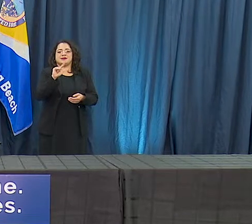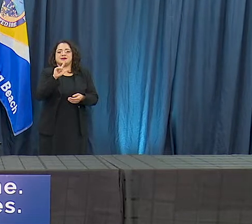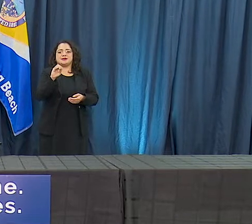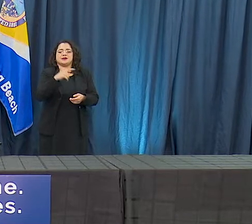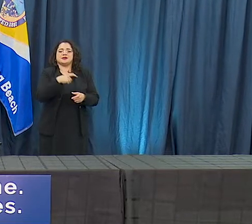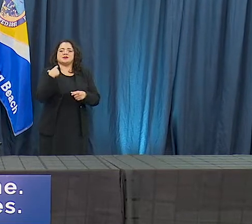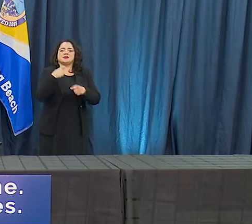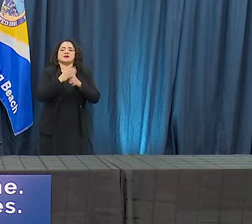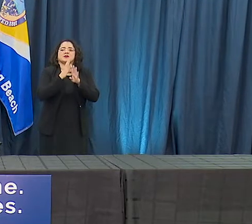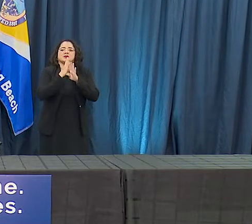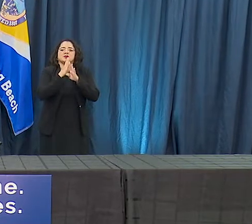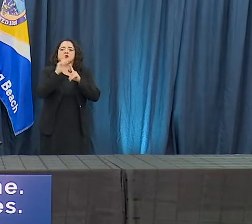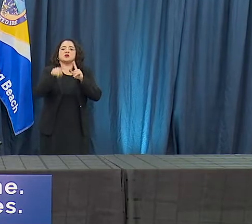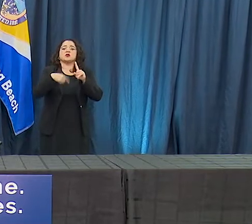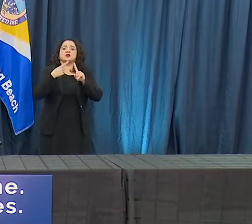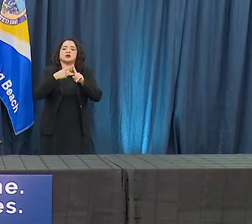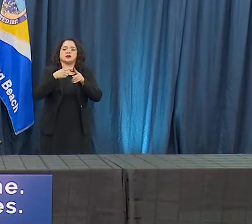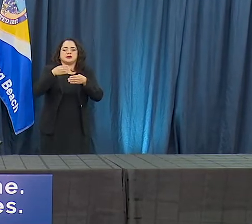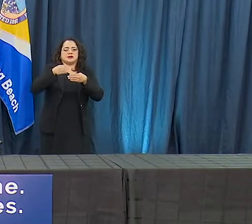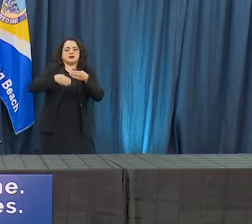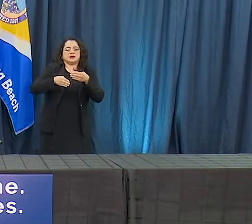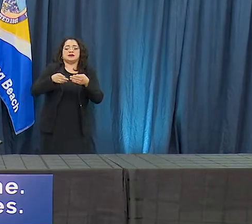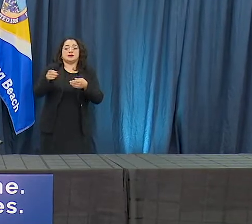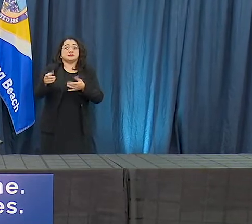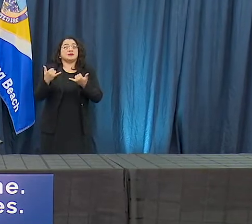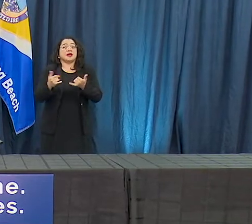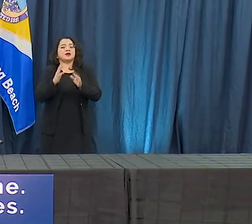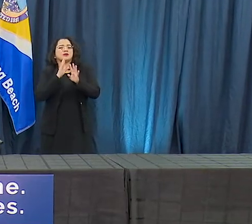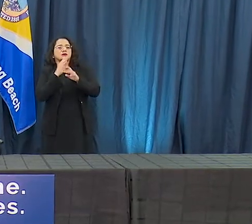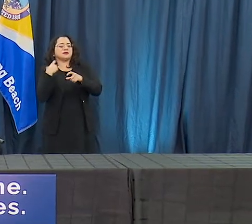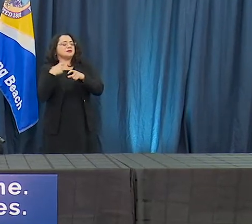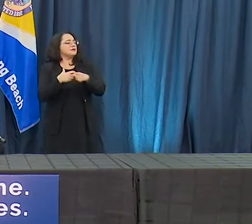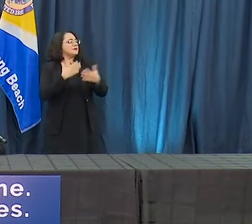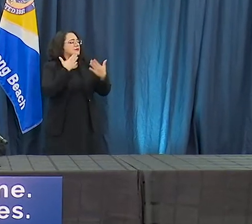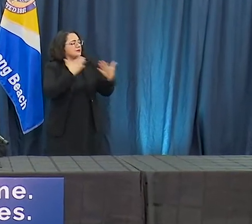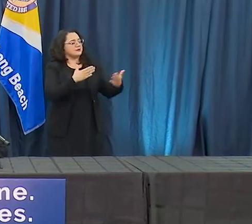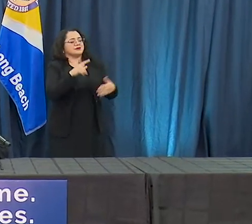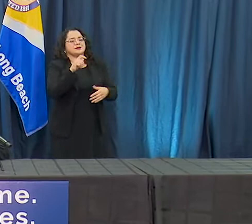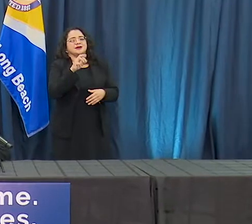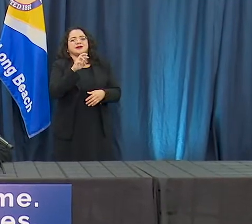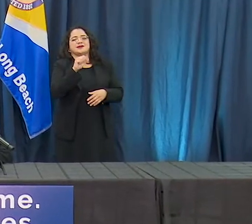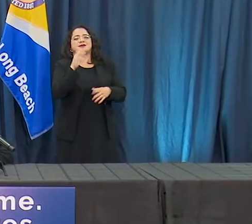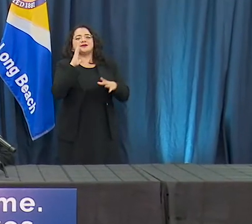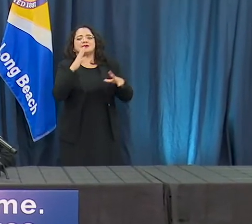in Spanish so Tom being a gracious Terasaki I said cappen espanol after we